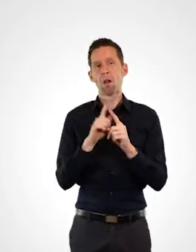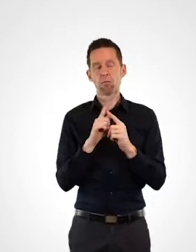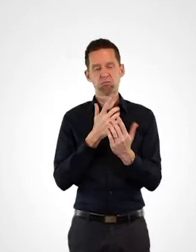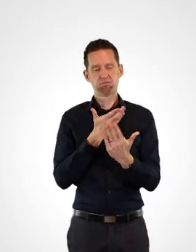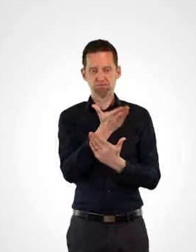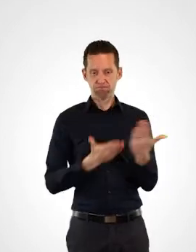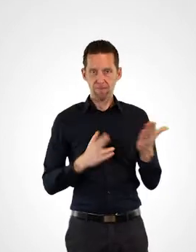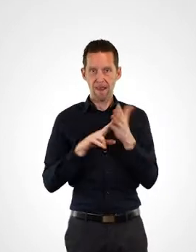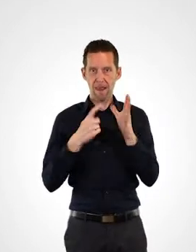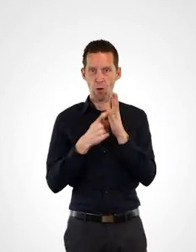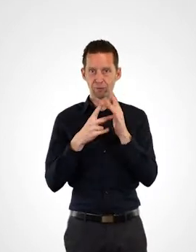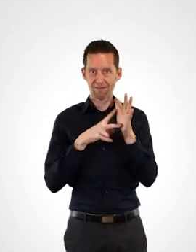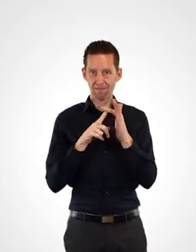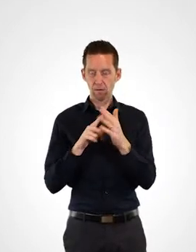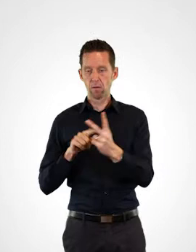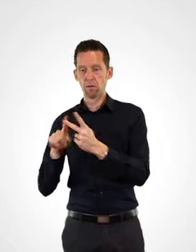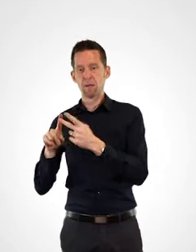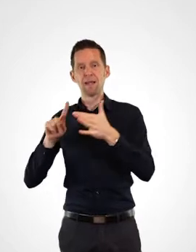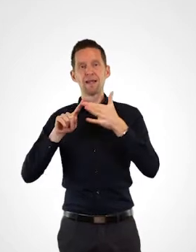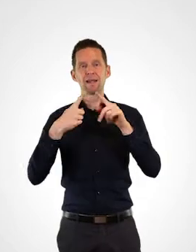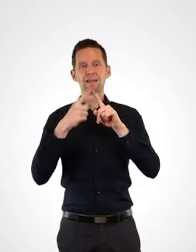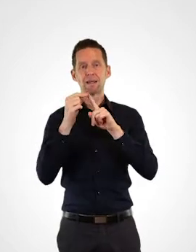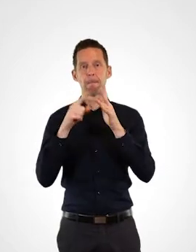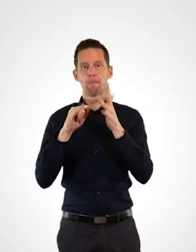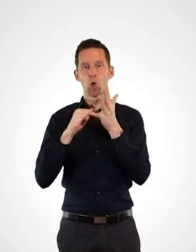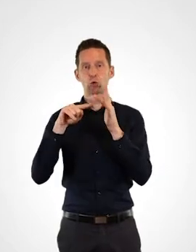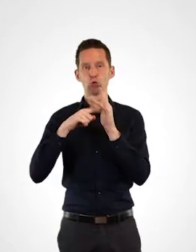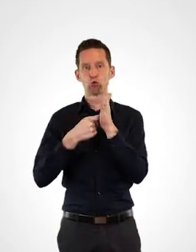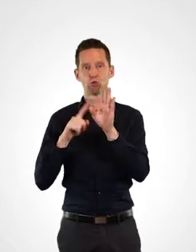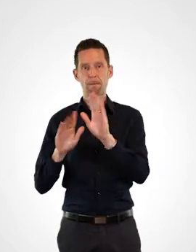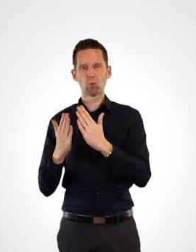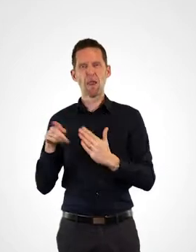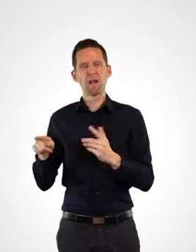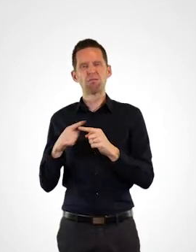and the other one is an expository book. Expository books are non-fiction books.